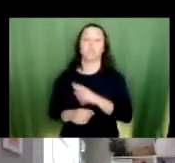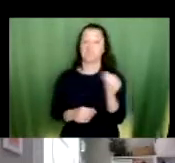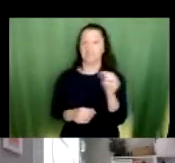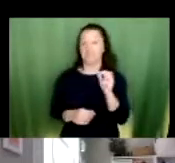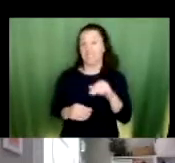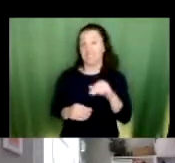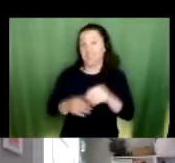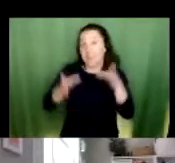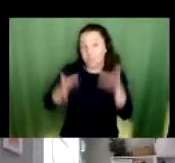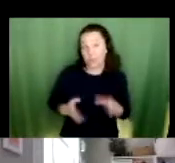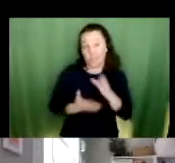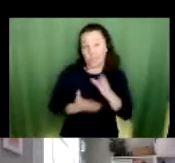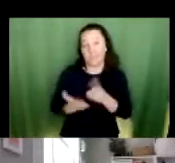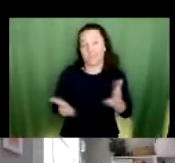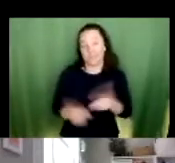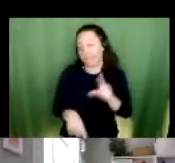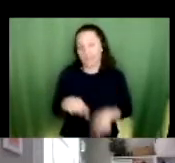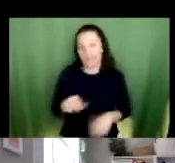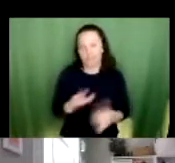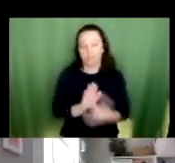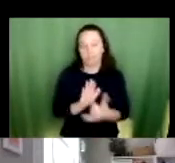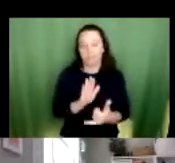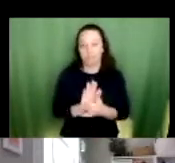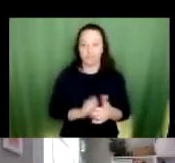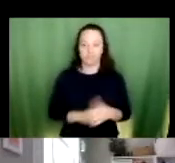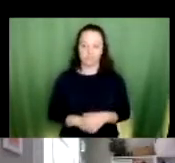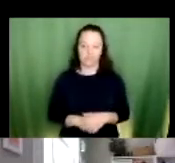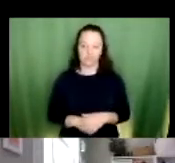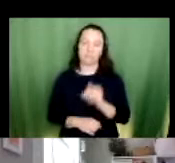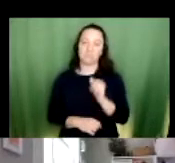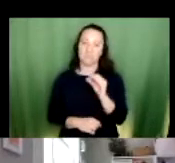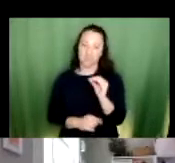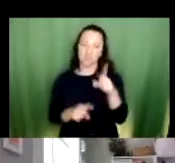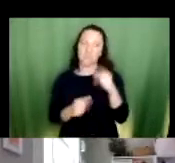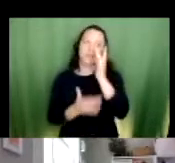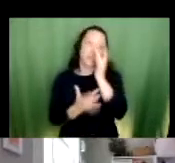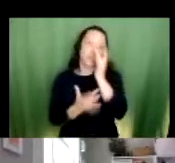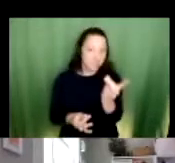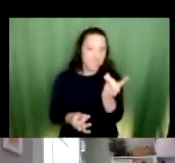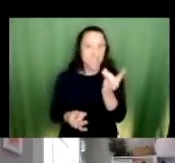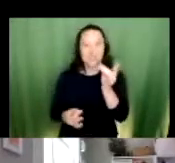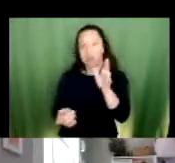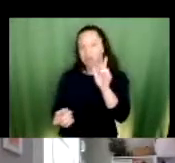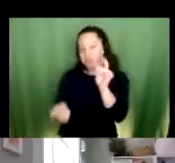community day program. So it's been interesting to play with what the virtual realm can offer.